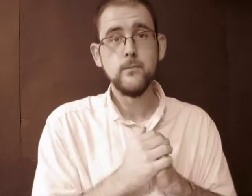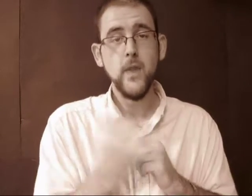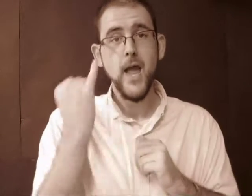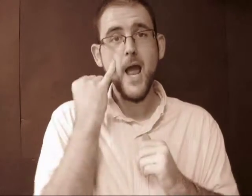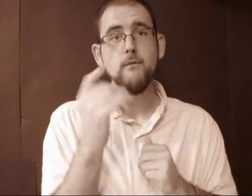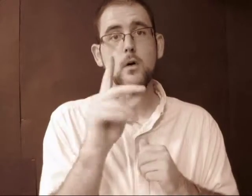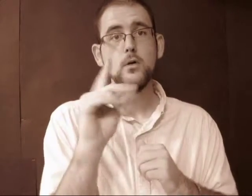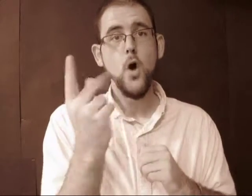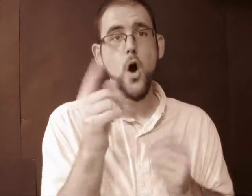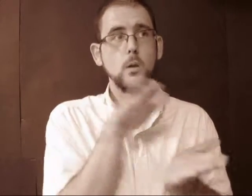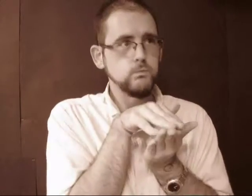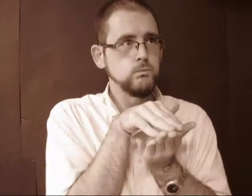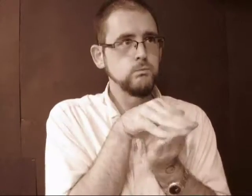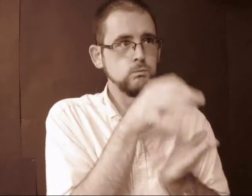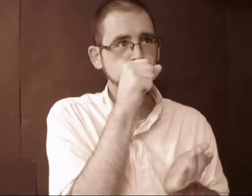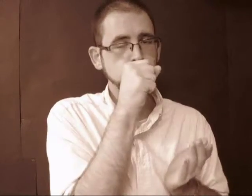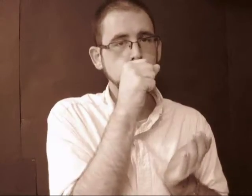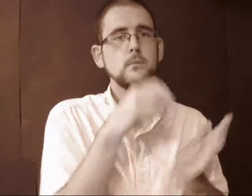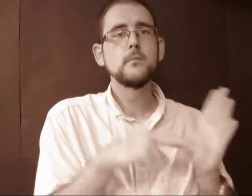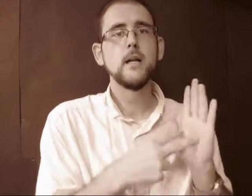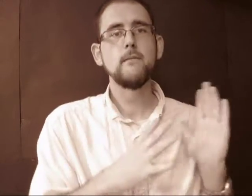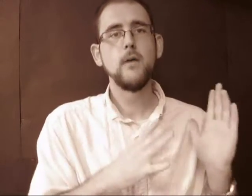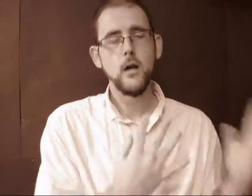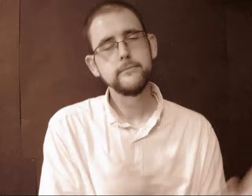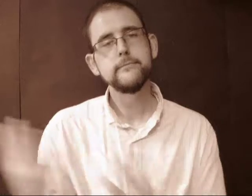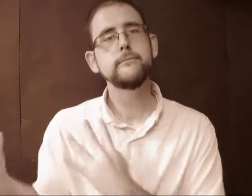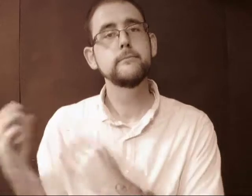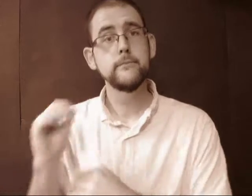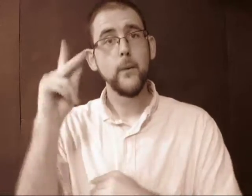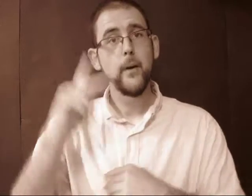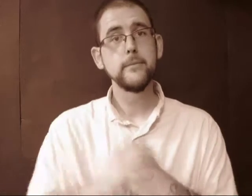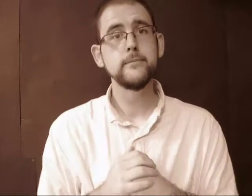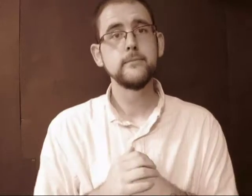If the dogs kept quiet, the refugee was allowed to enter the country.